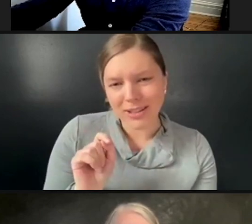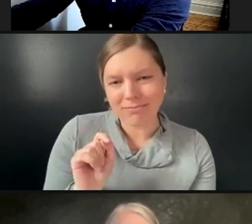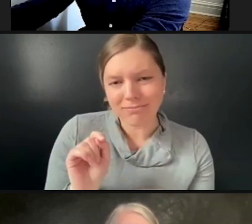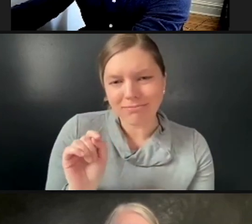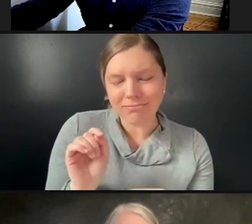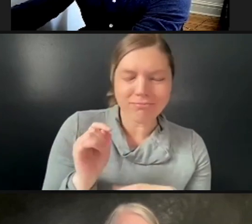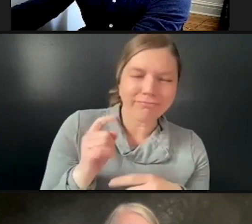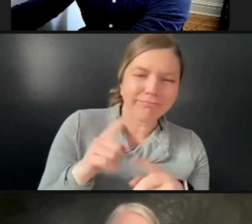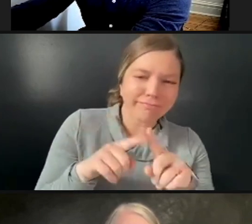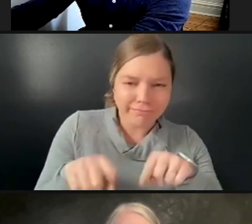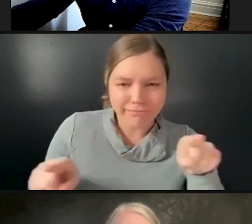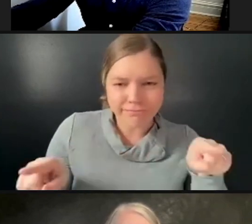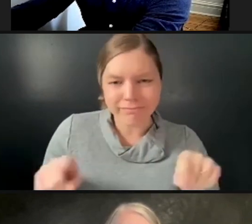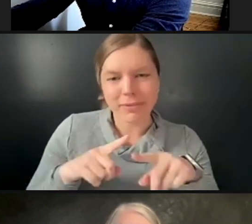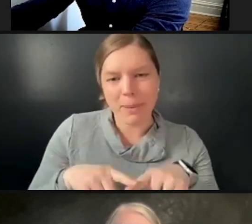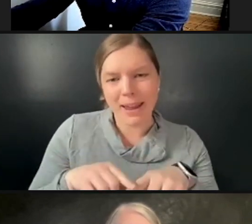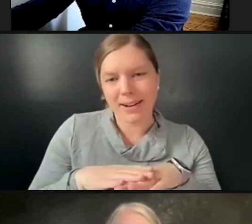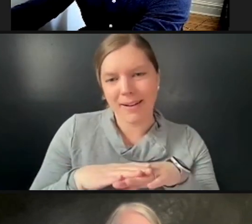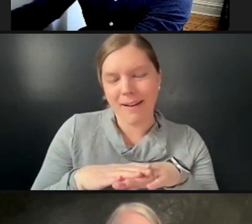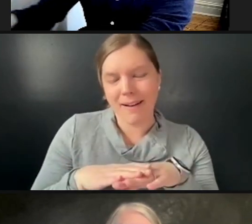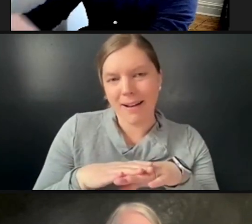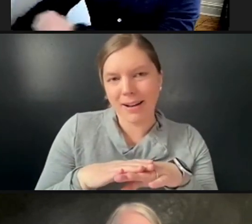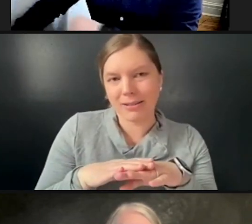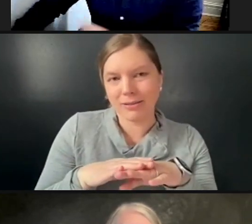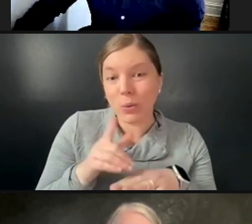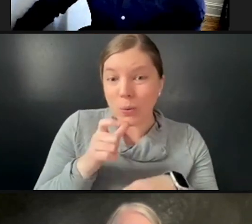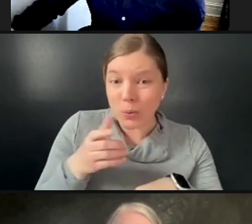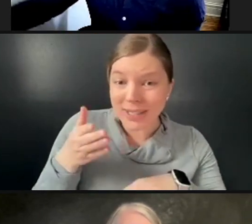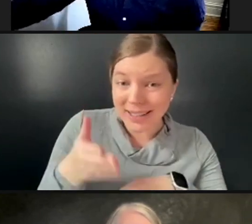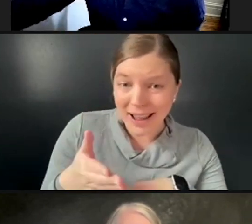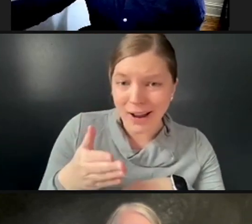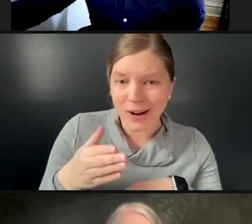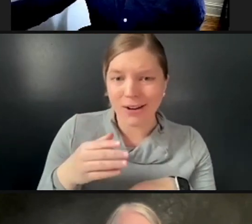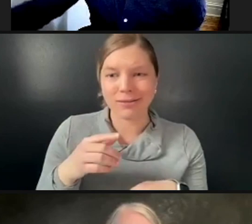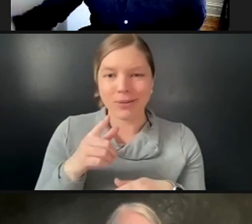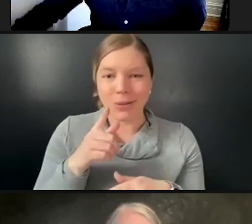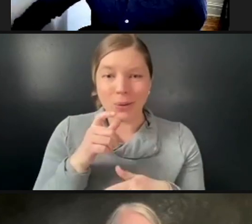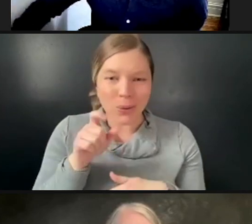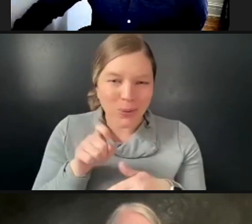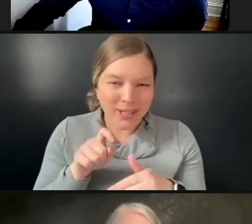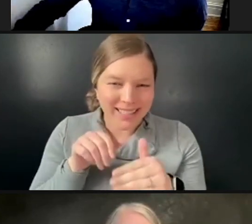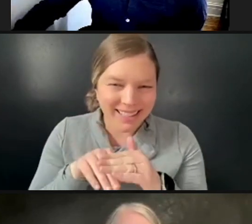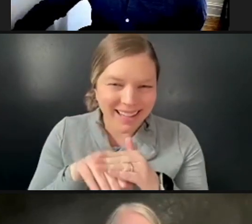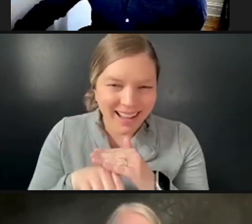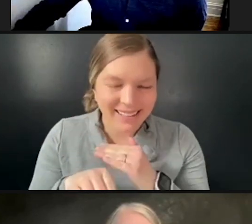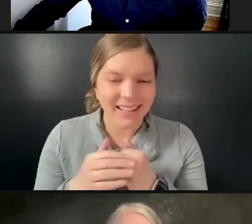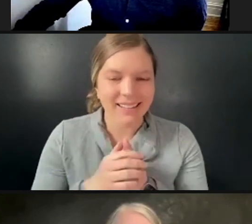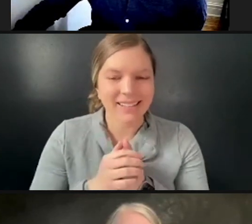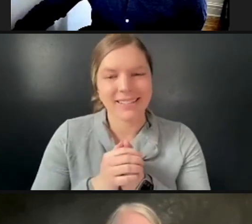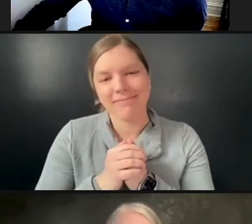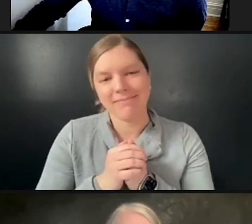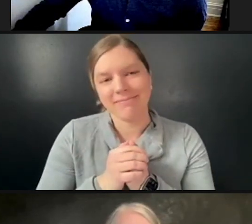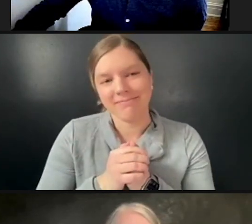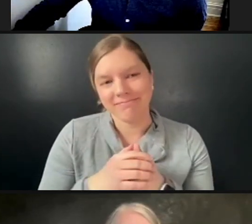So there's a number of different approaches. There is no common one. It truly depends on who is there, who is